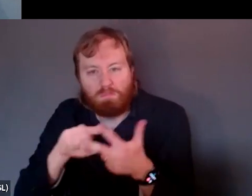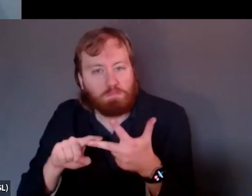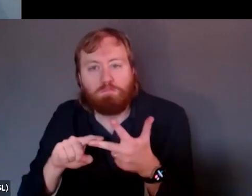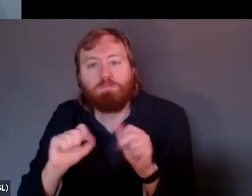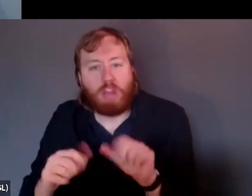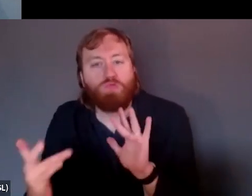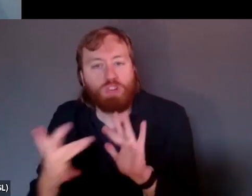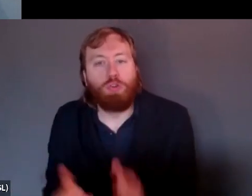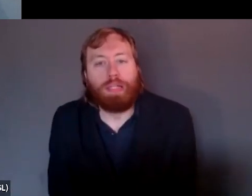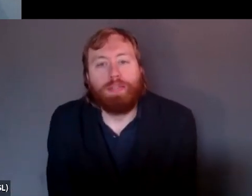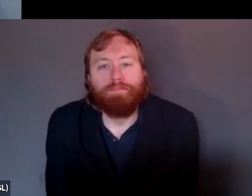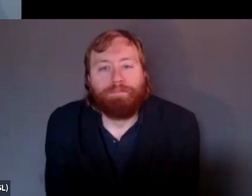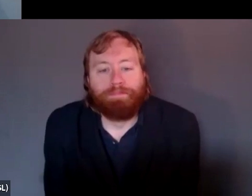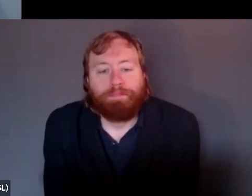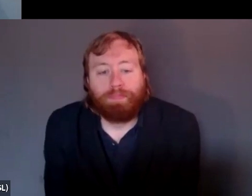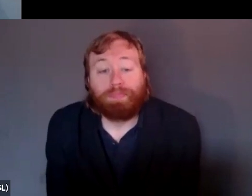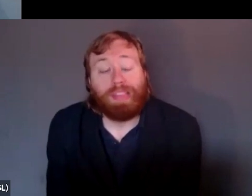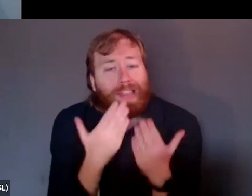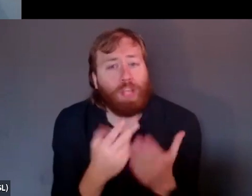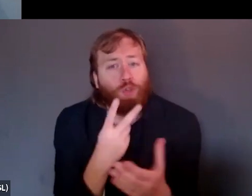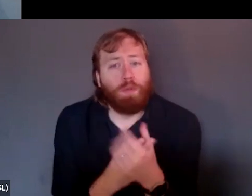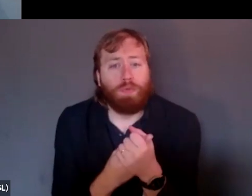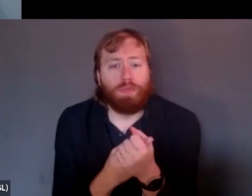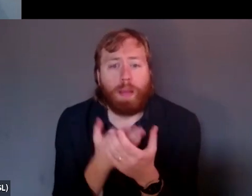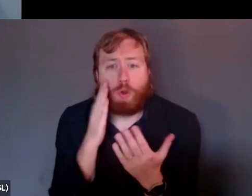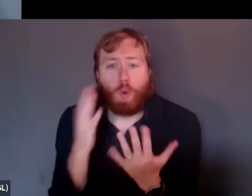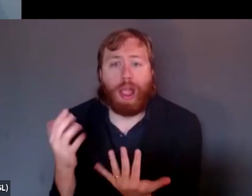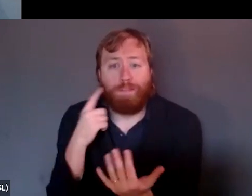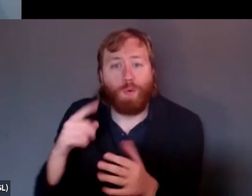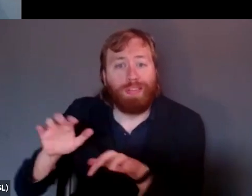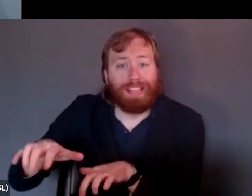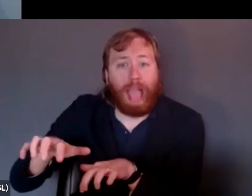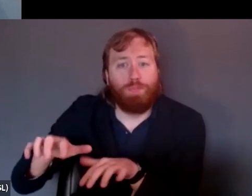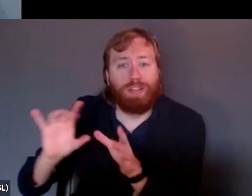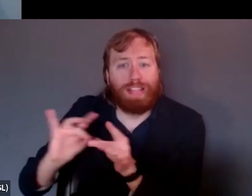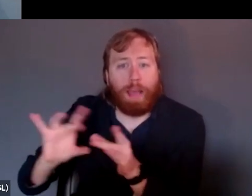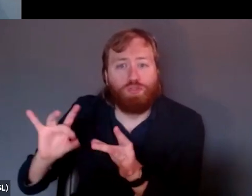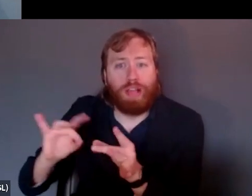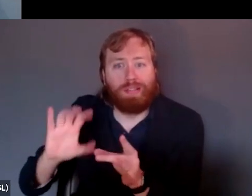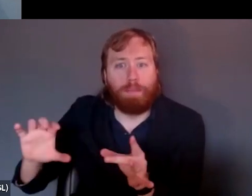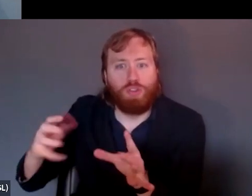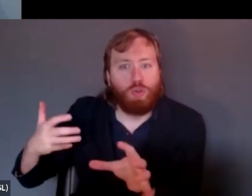Thank you both. I'm going to just wait for the transcript to catch up and then we'll end the webinar. Thank you, everyone, for tuning in